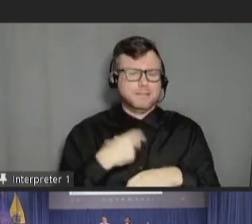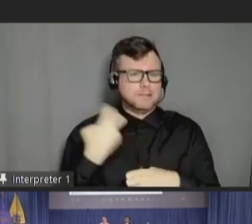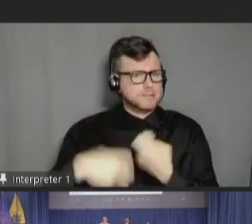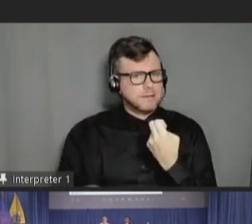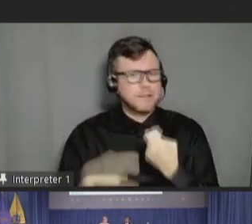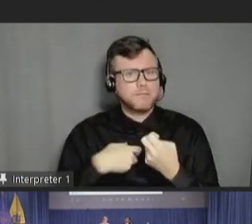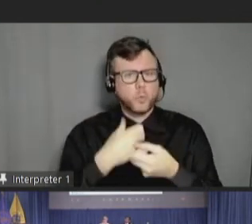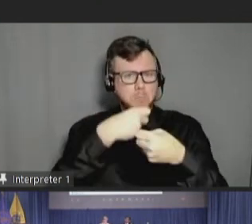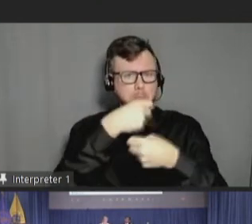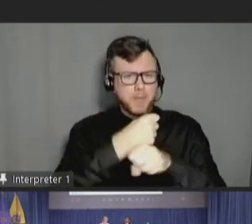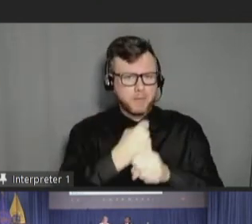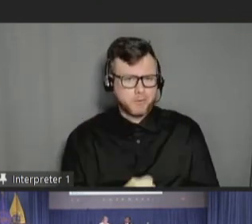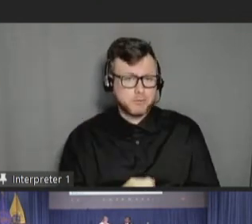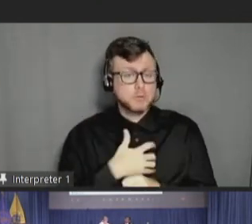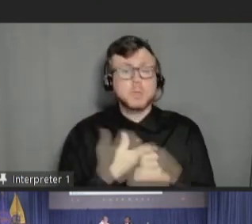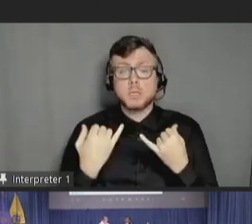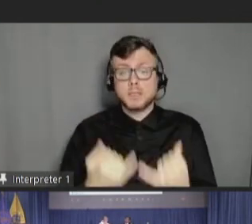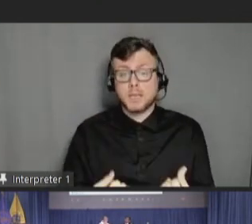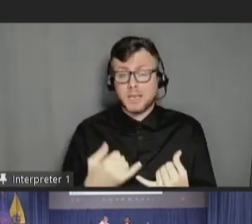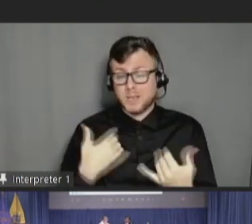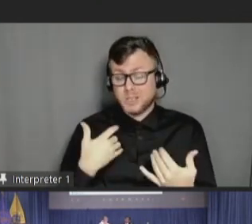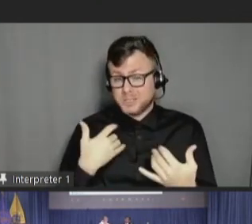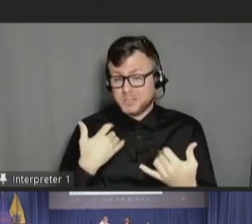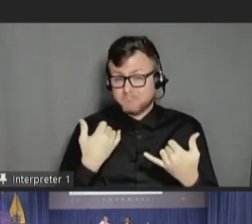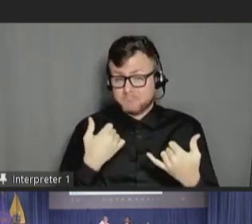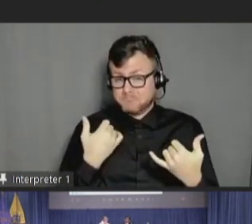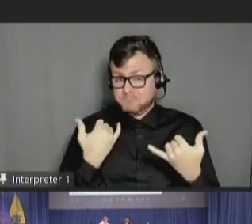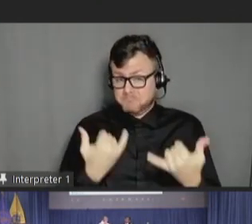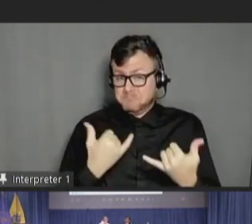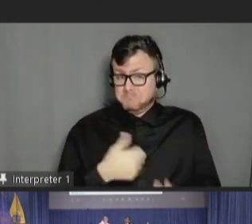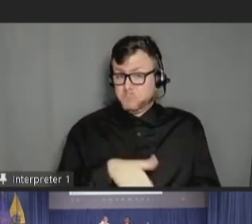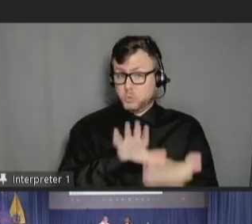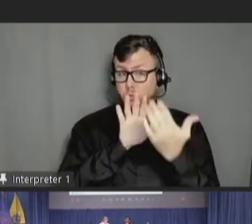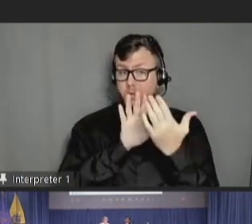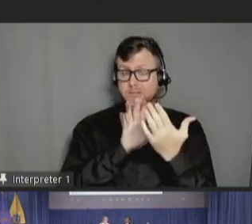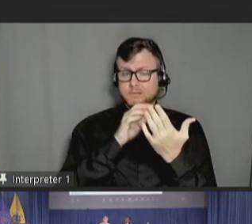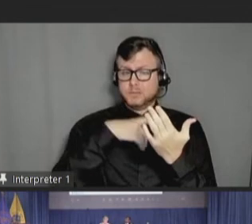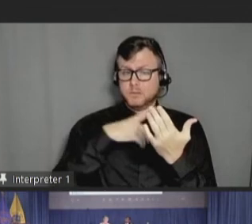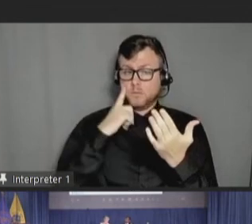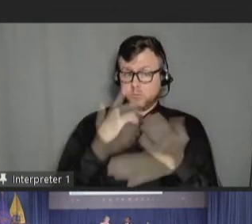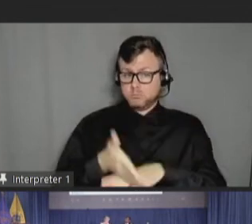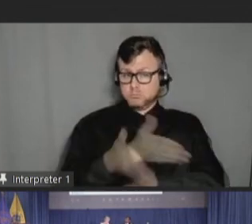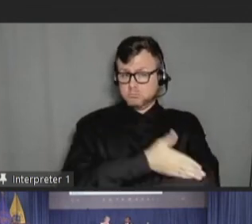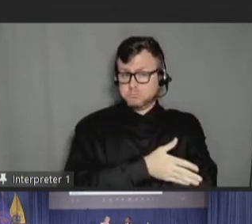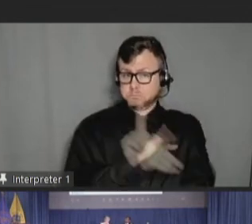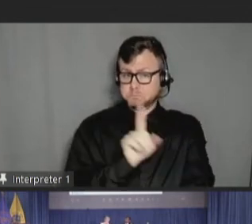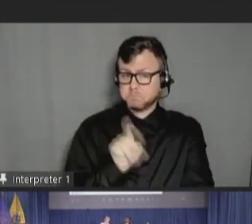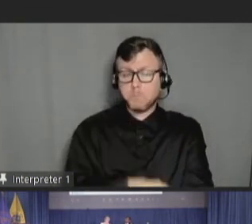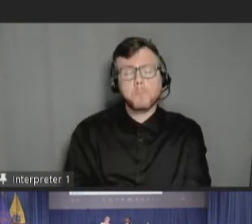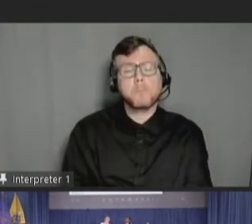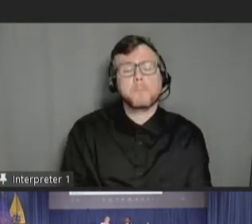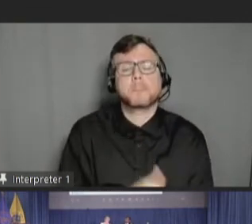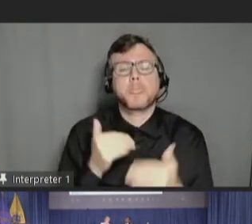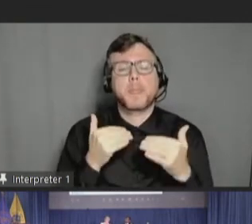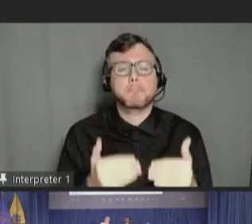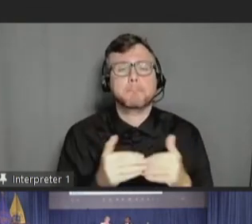So, what is the current strategy to improve this vaccine design? Next, please. So,